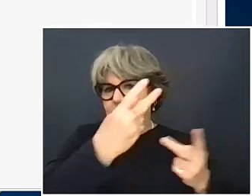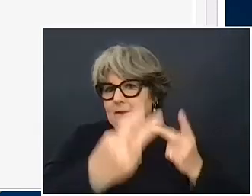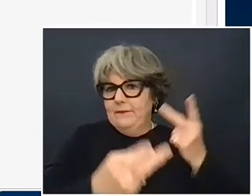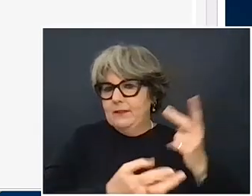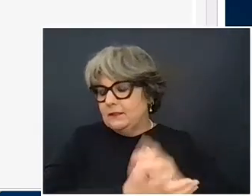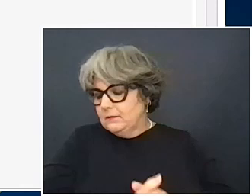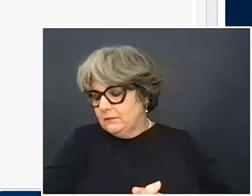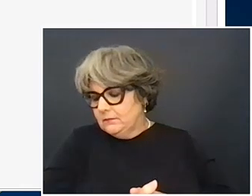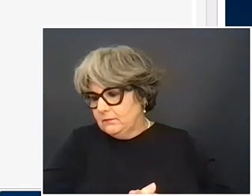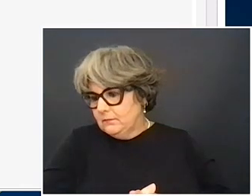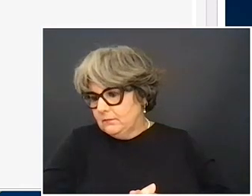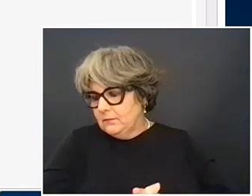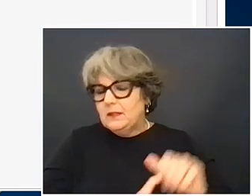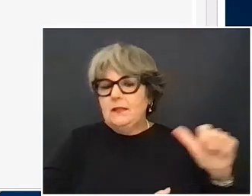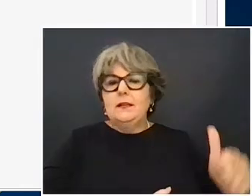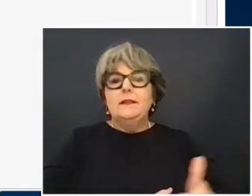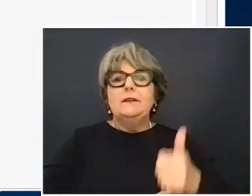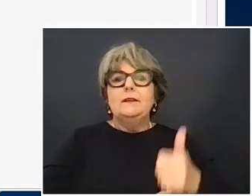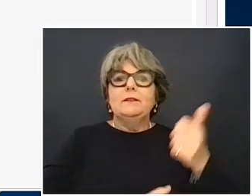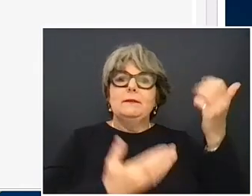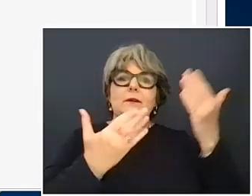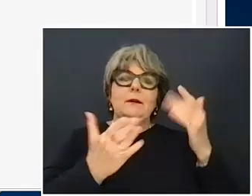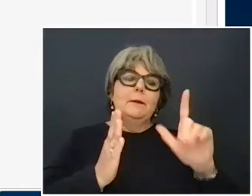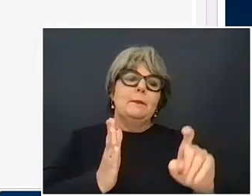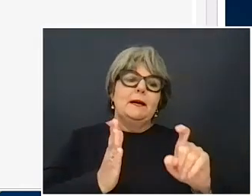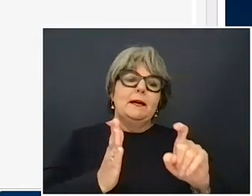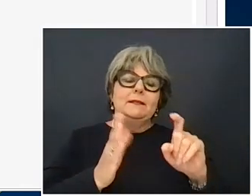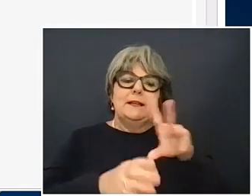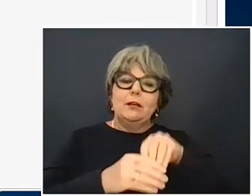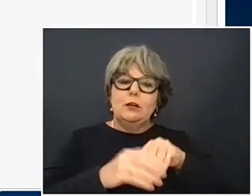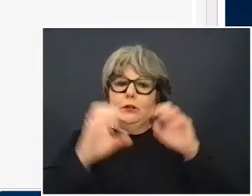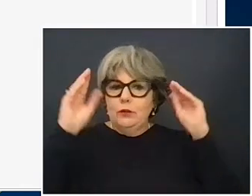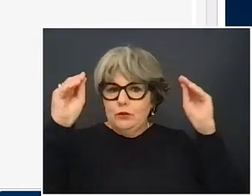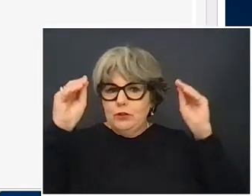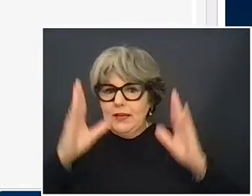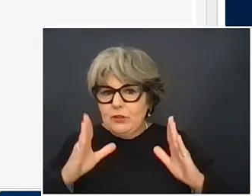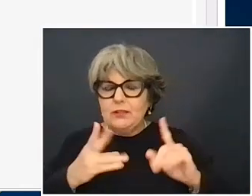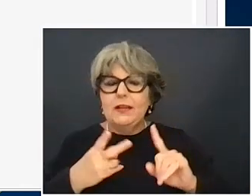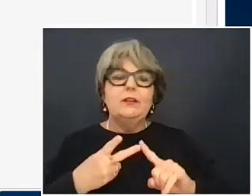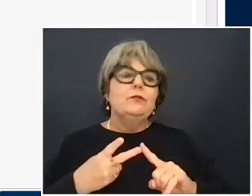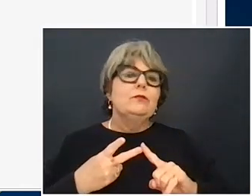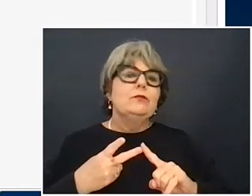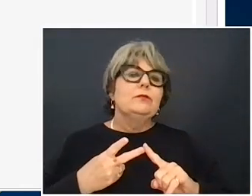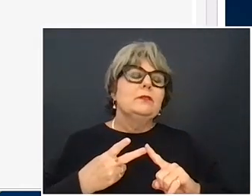but must include educating educators and, if appropriate, practitioners.